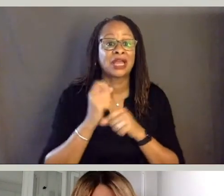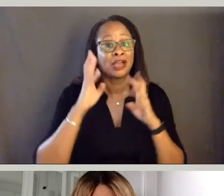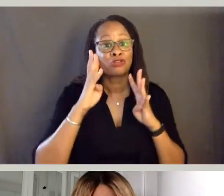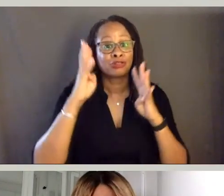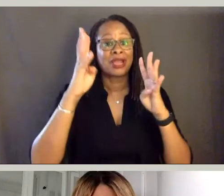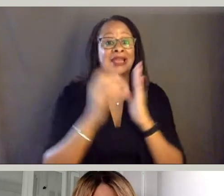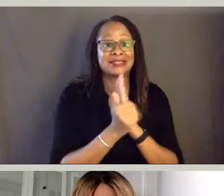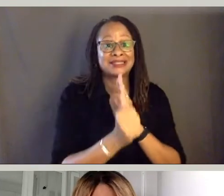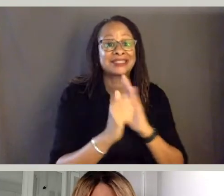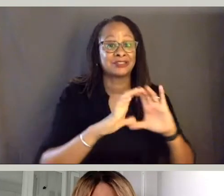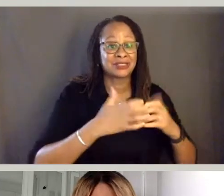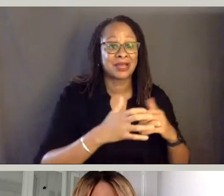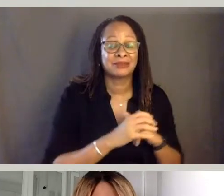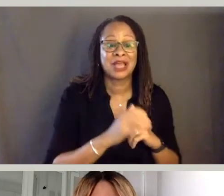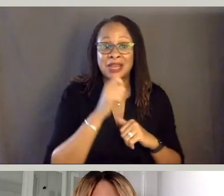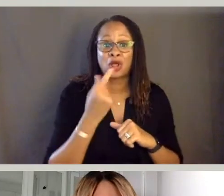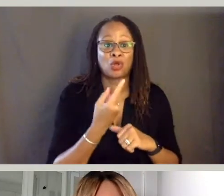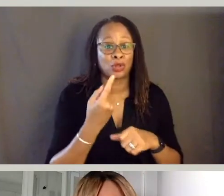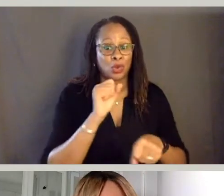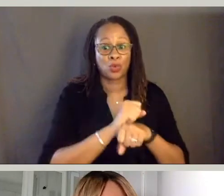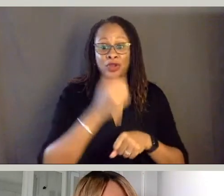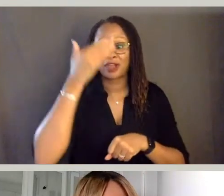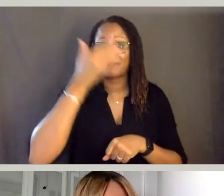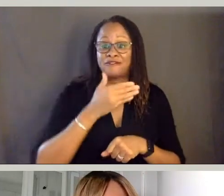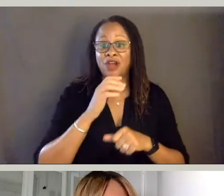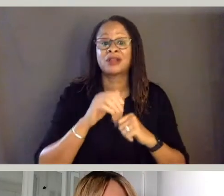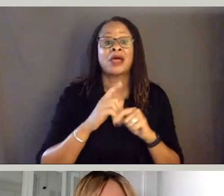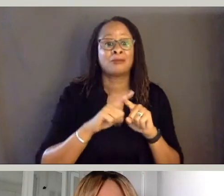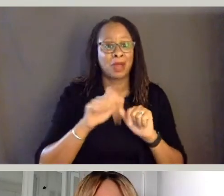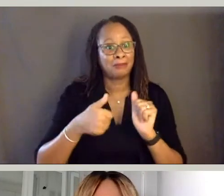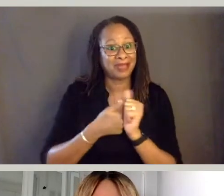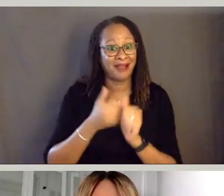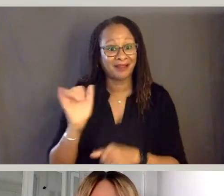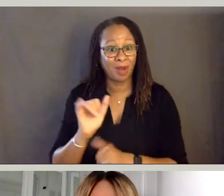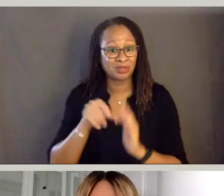not only working in front of the camera, but behind the camera? I've been thinking a lot about that